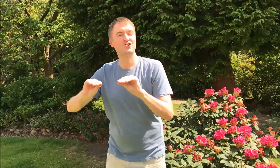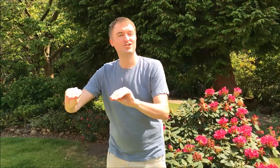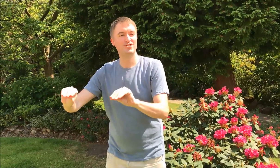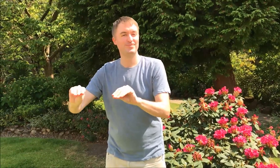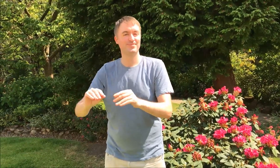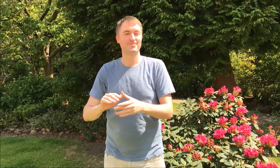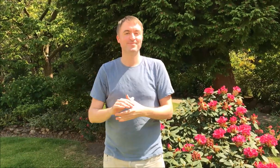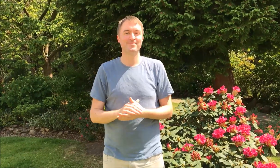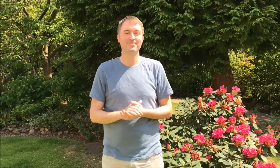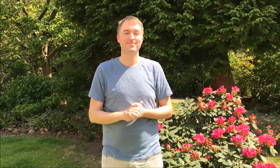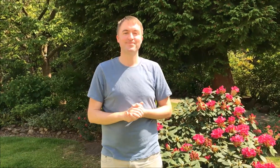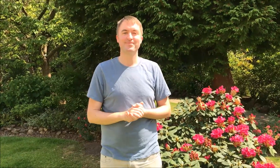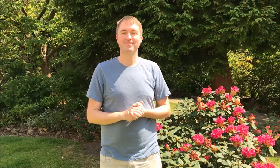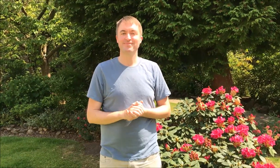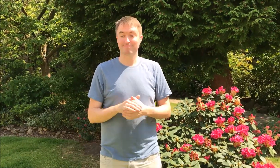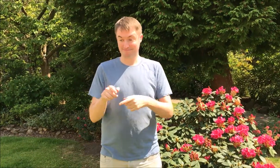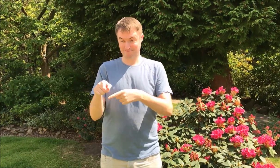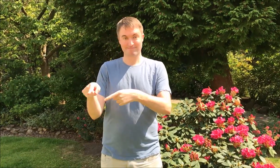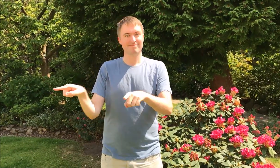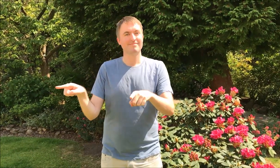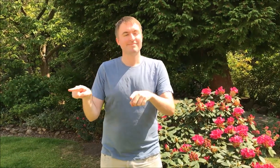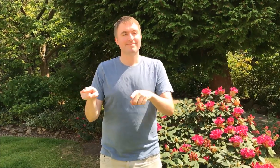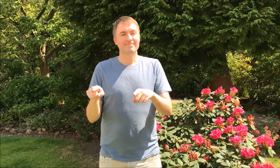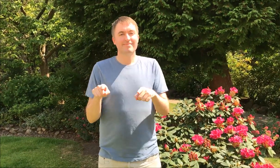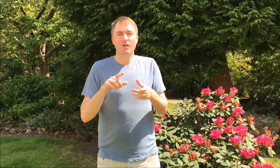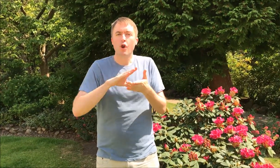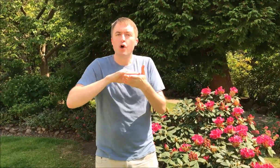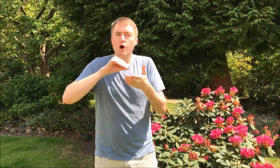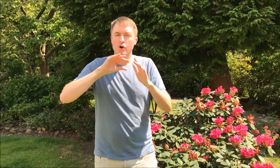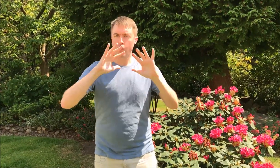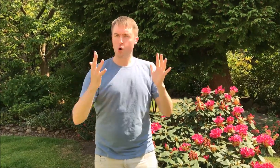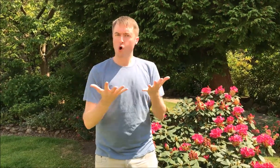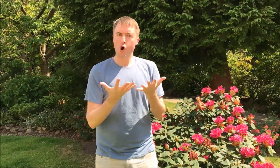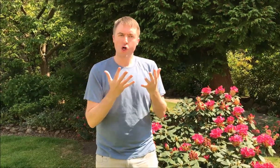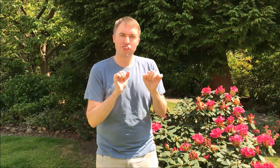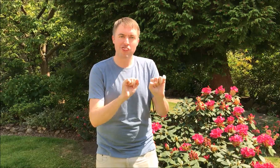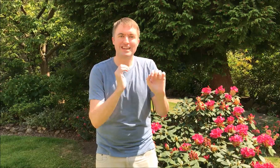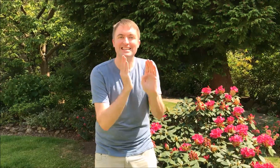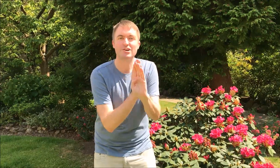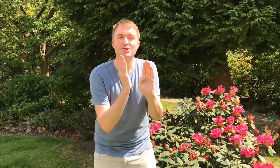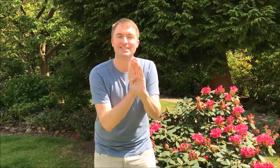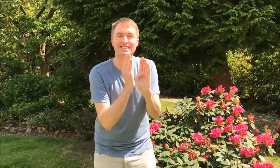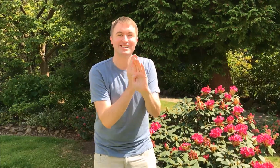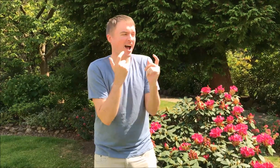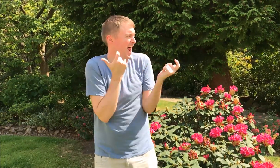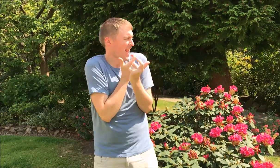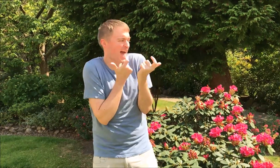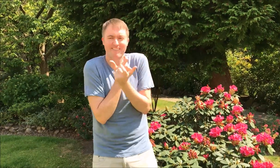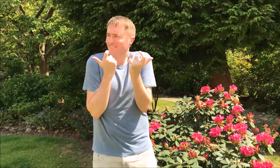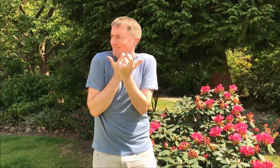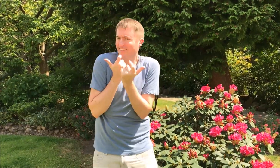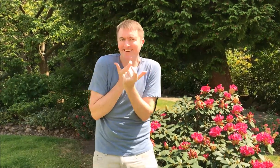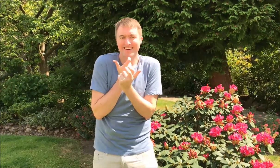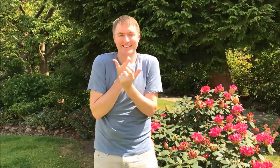from people who smiled who shared their knowledge.